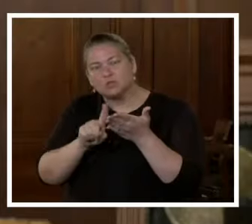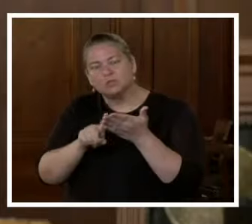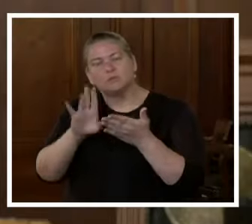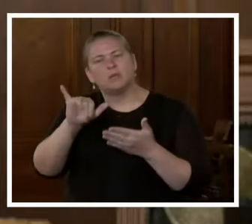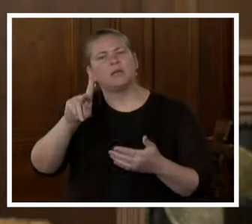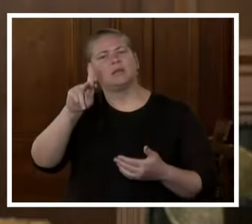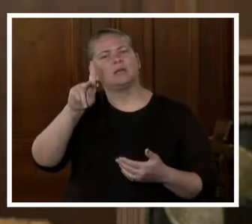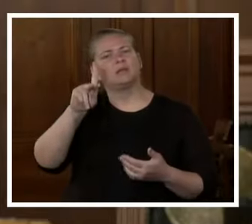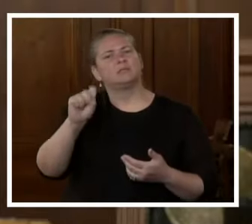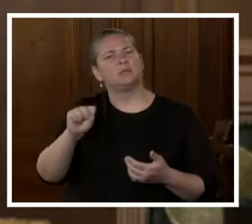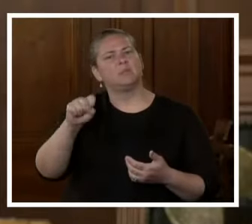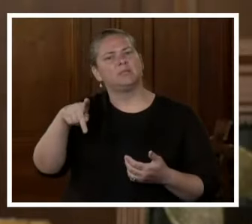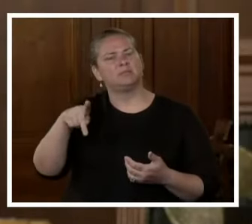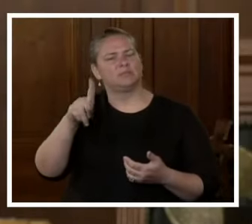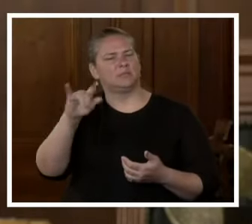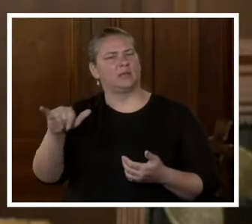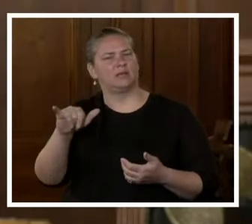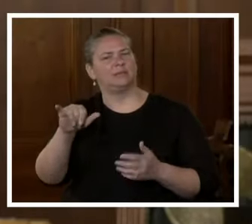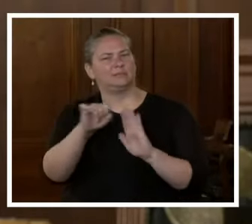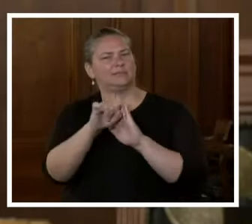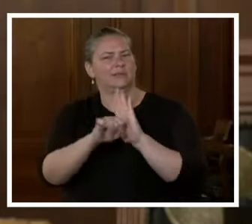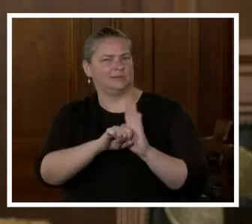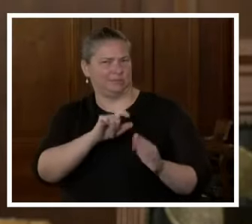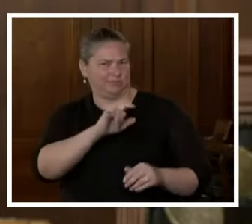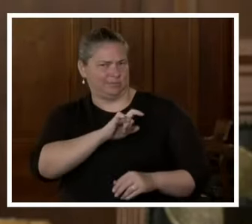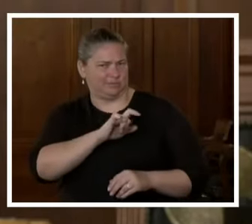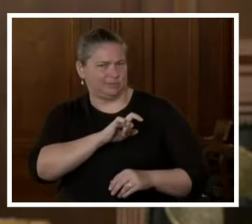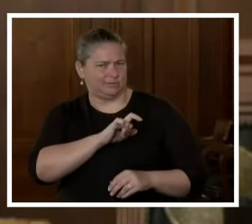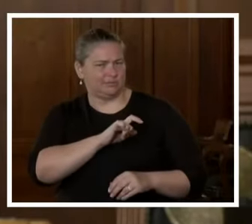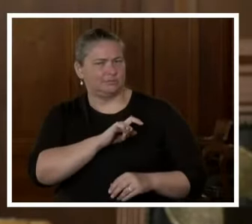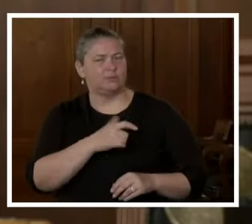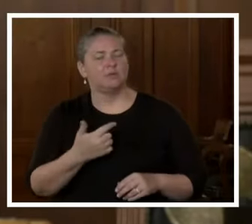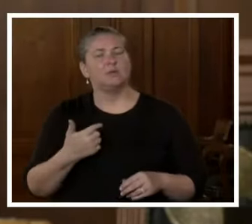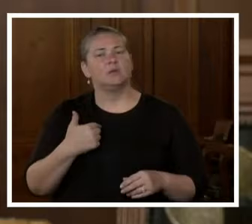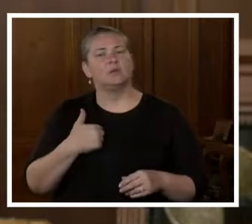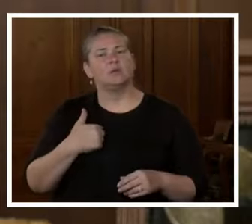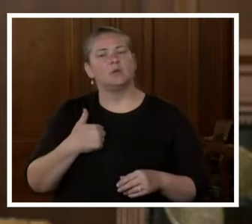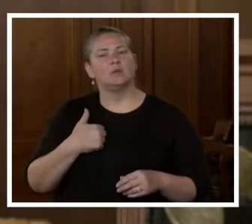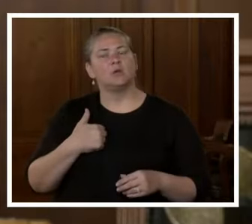THE SECURITY CAMERA FOOTAGE THAT